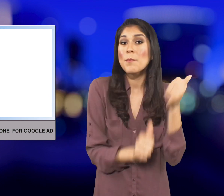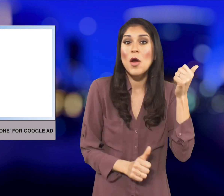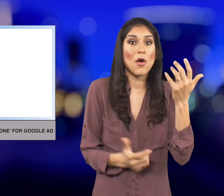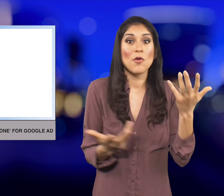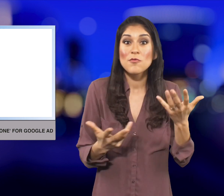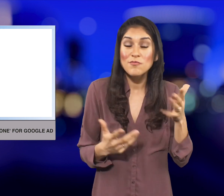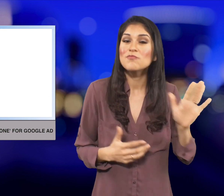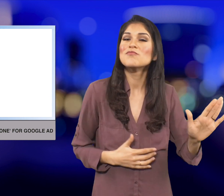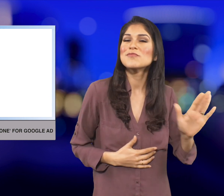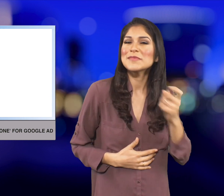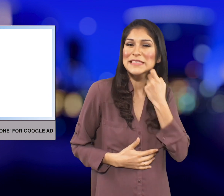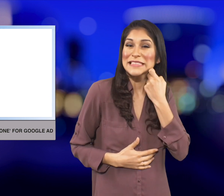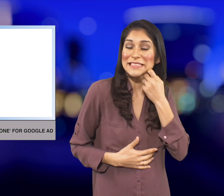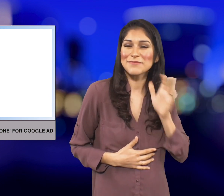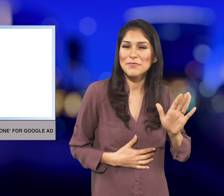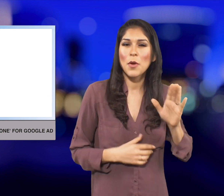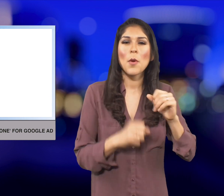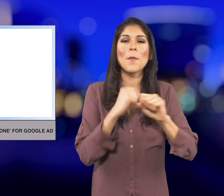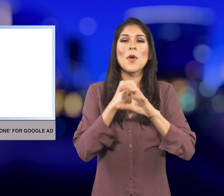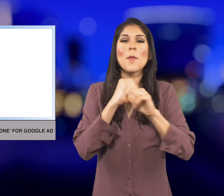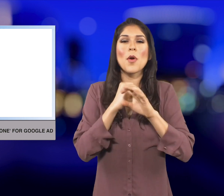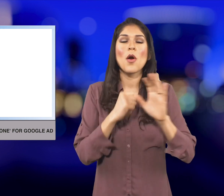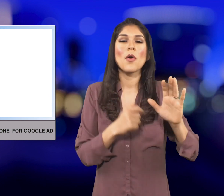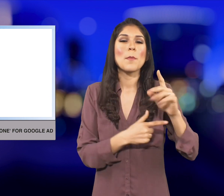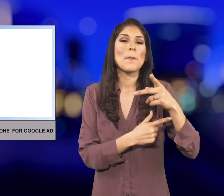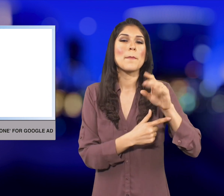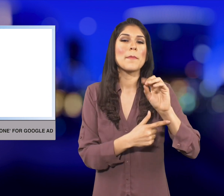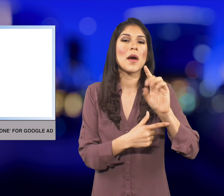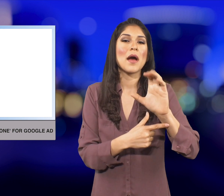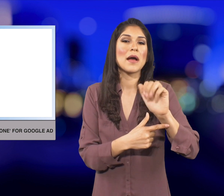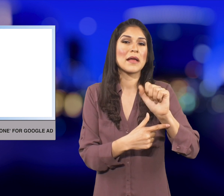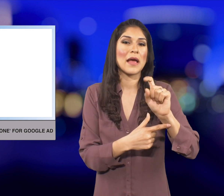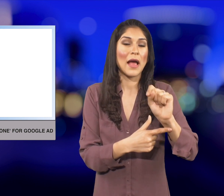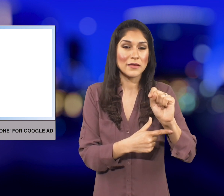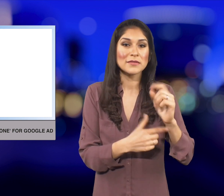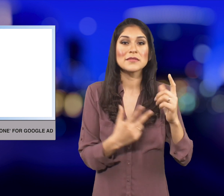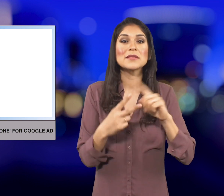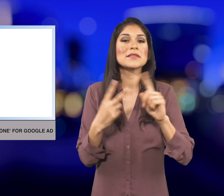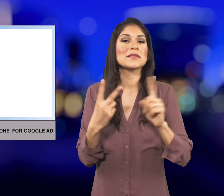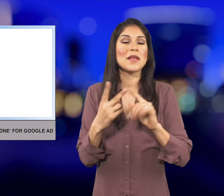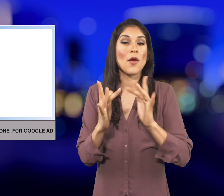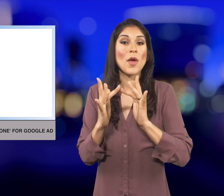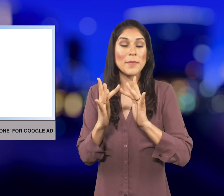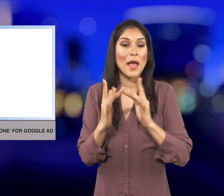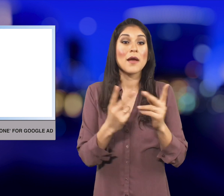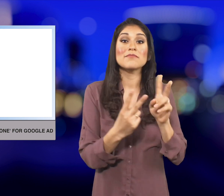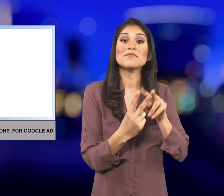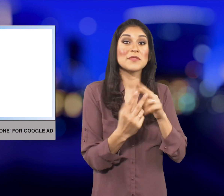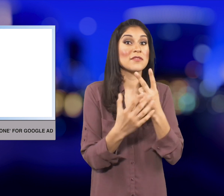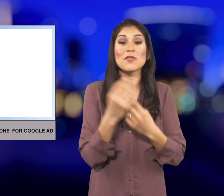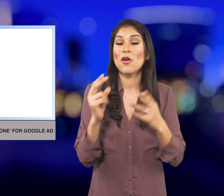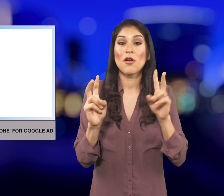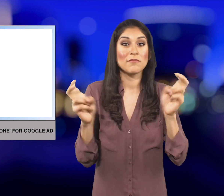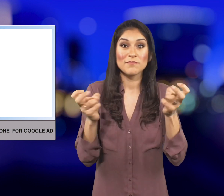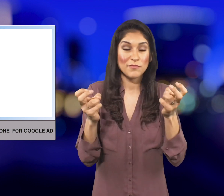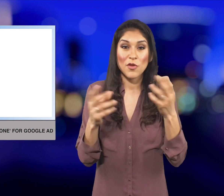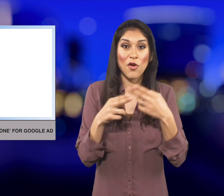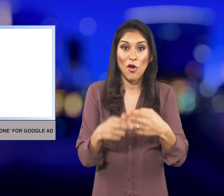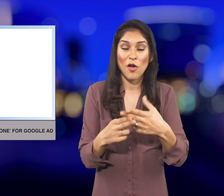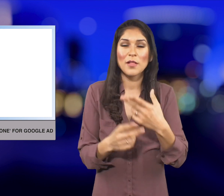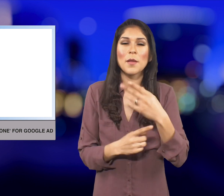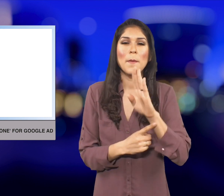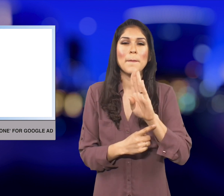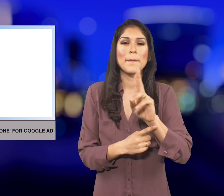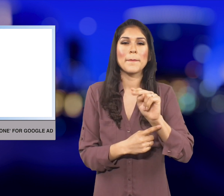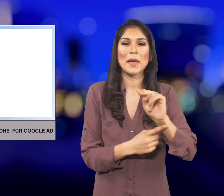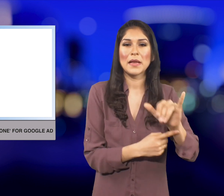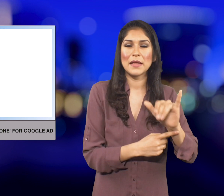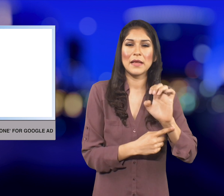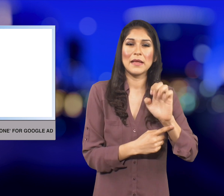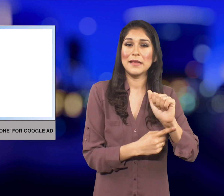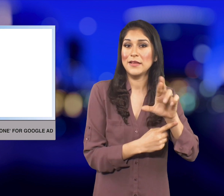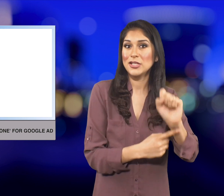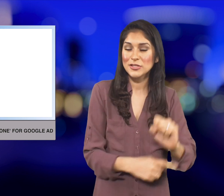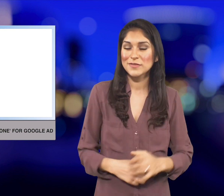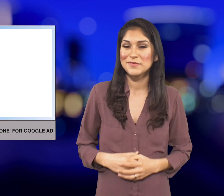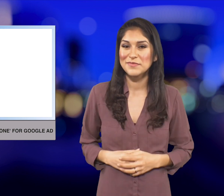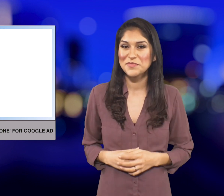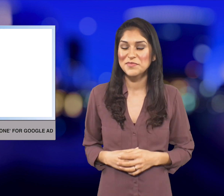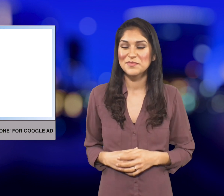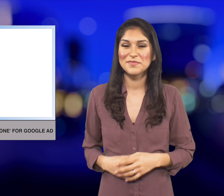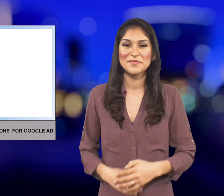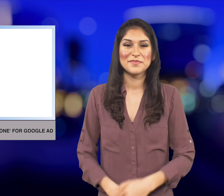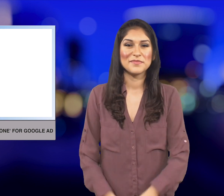mostly to promote his podcast and website, both called "Bunny Ears."